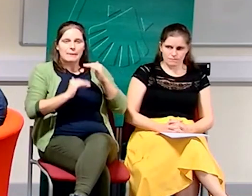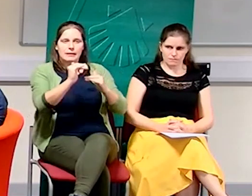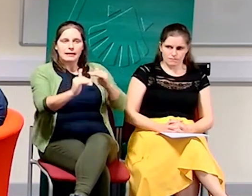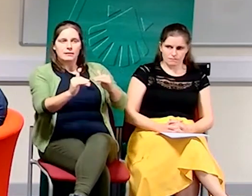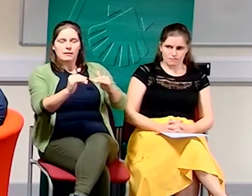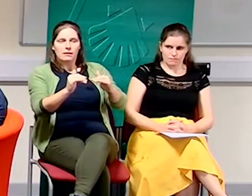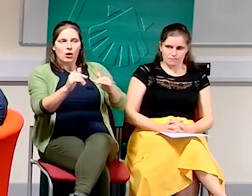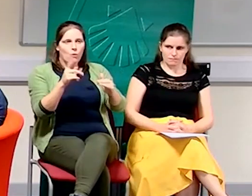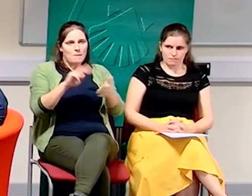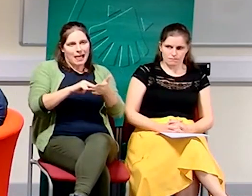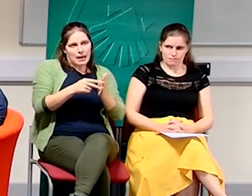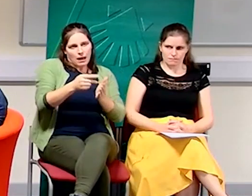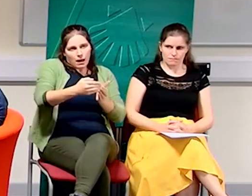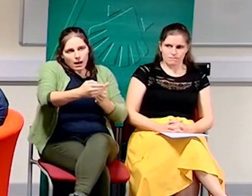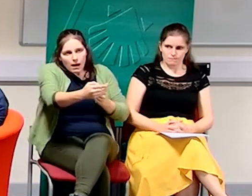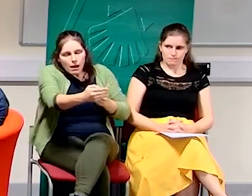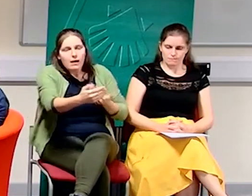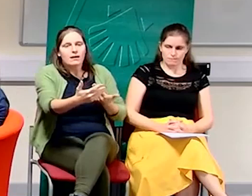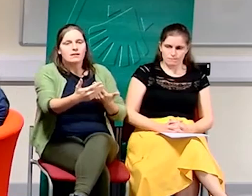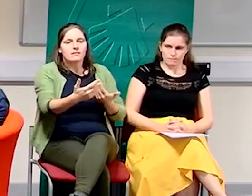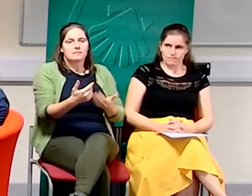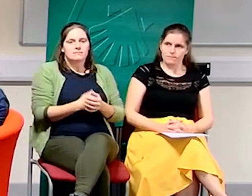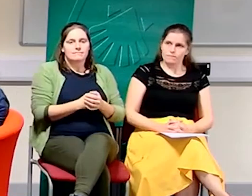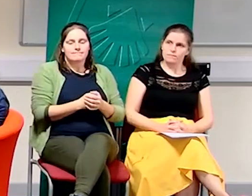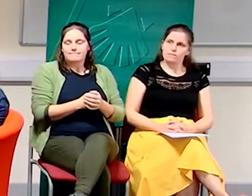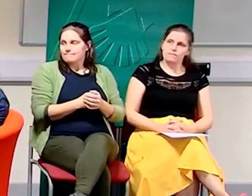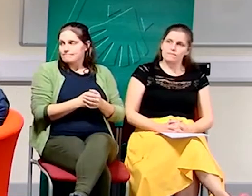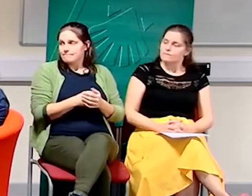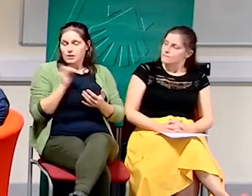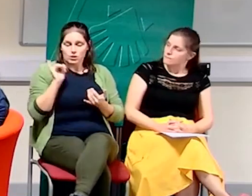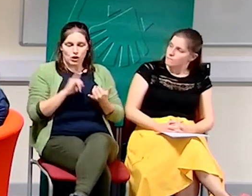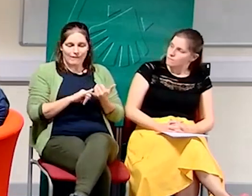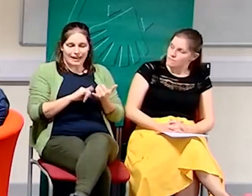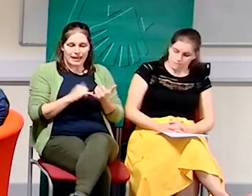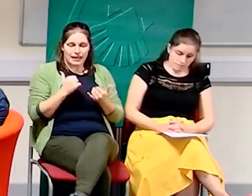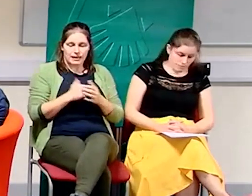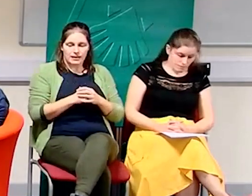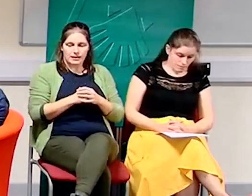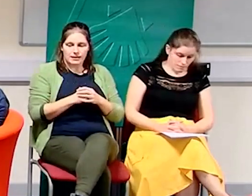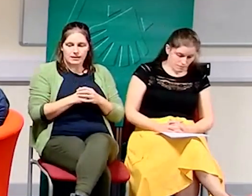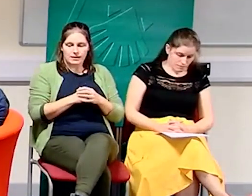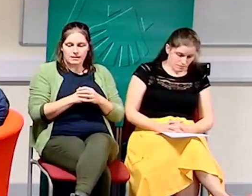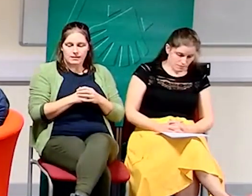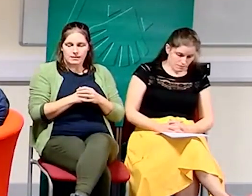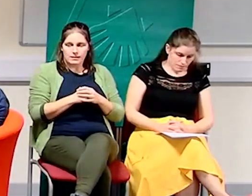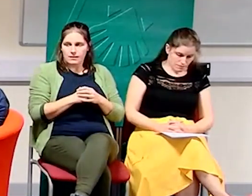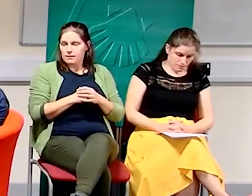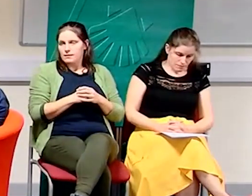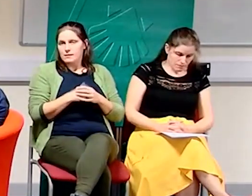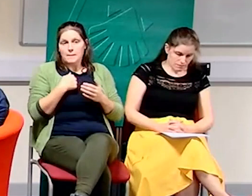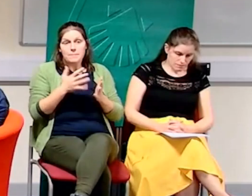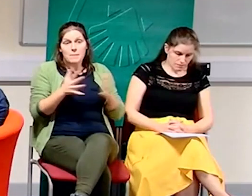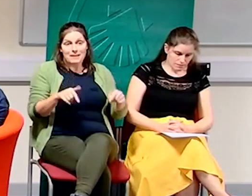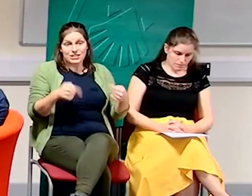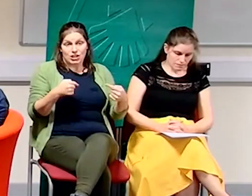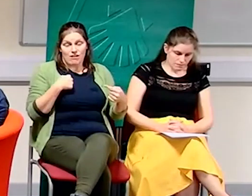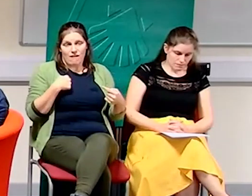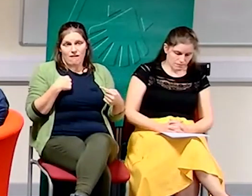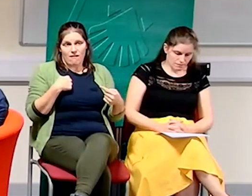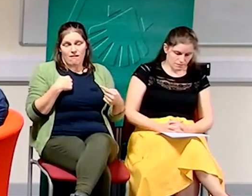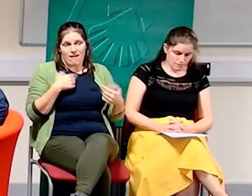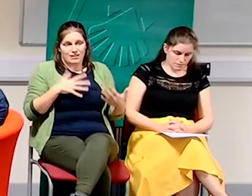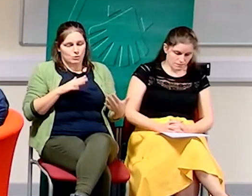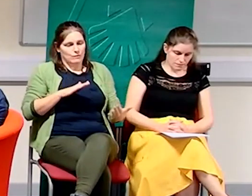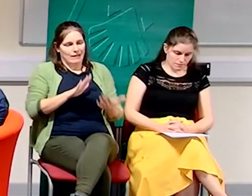up Sophie um so one of the biggest challenges that I faced um from this perspective of someone